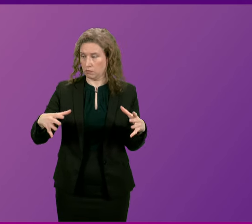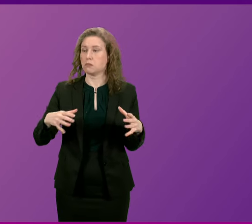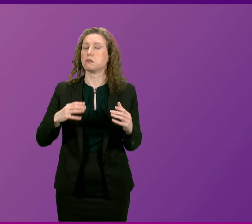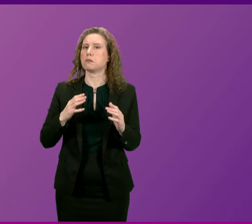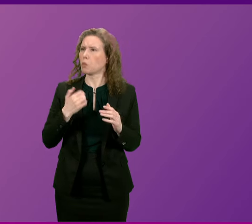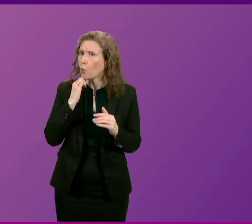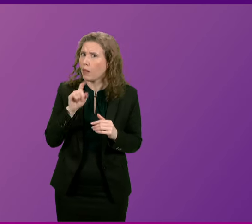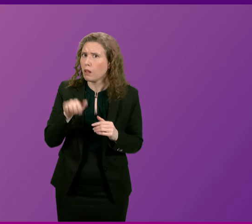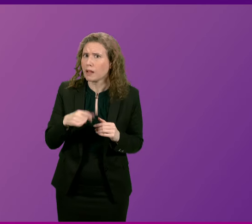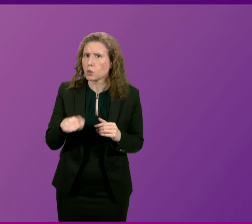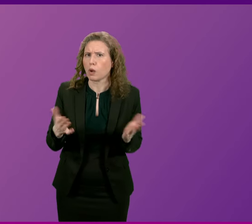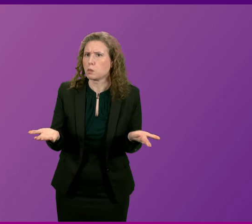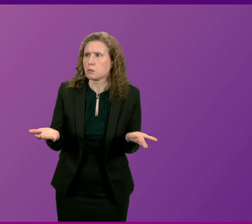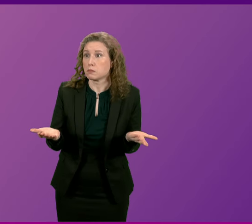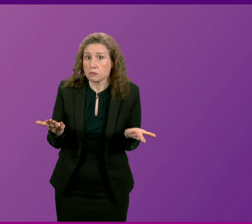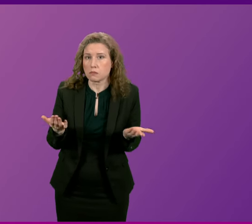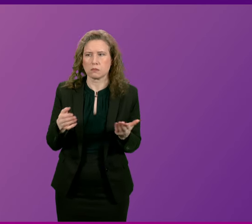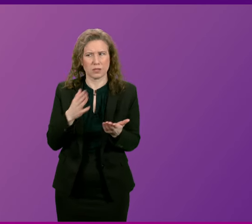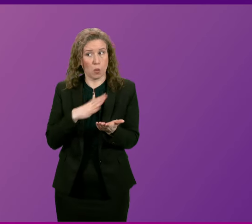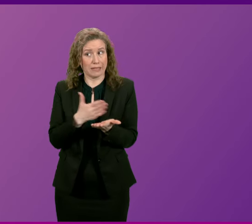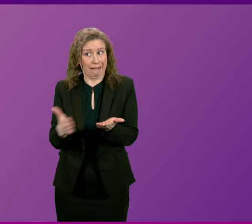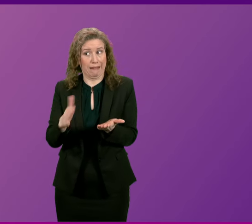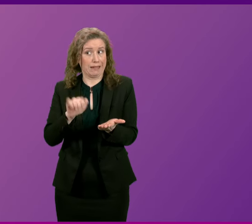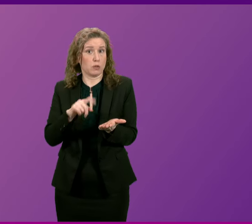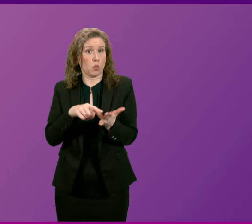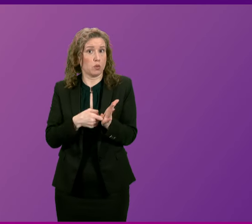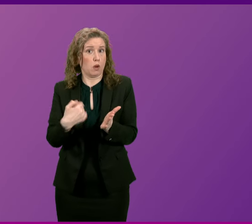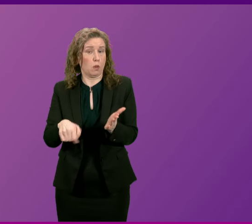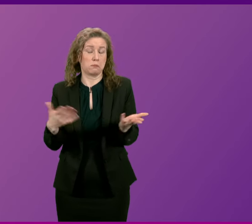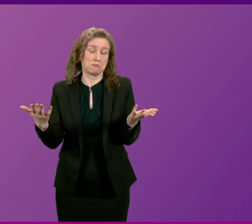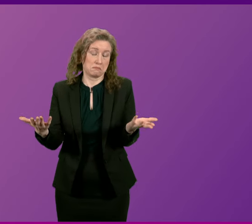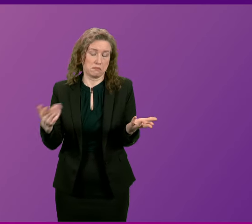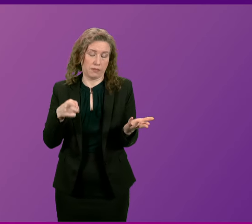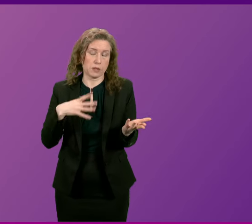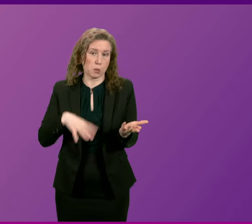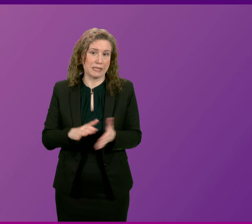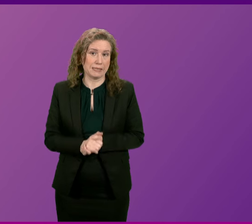to happen—yes or no? A clear and straight answer from John Swinney is what is needed.